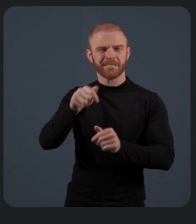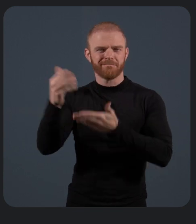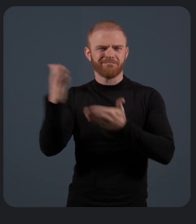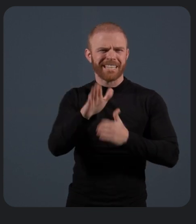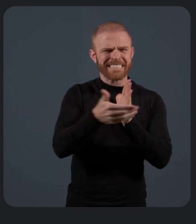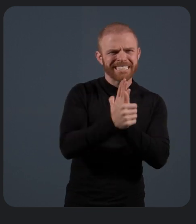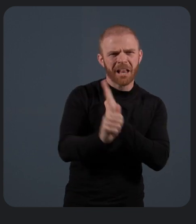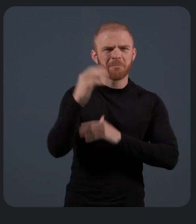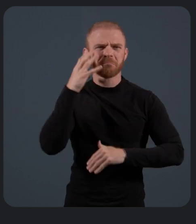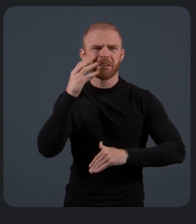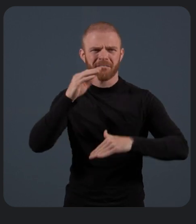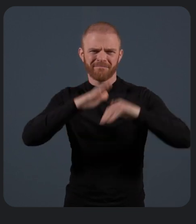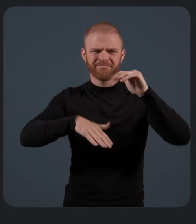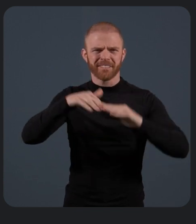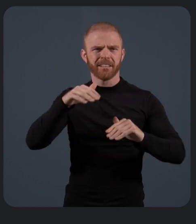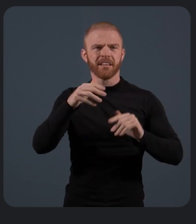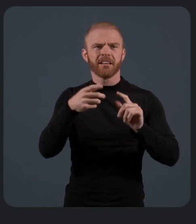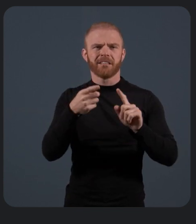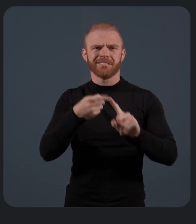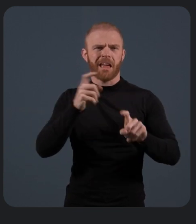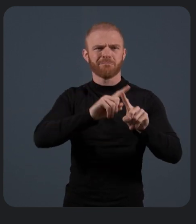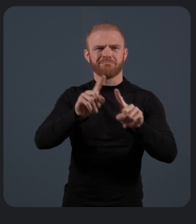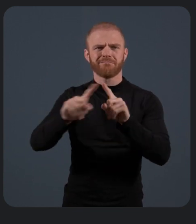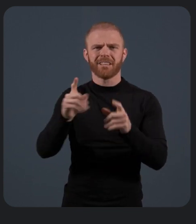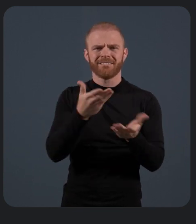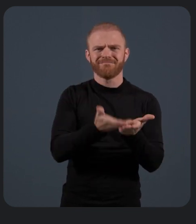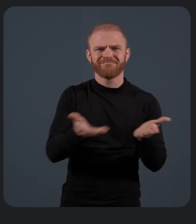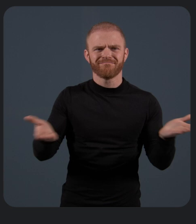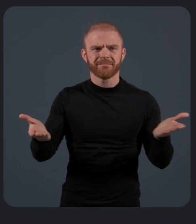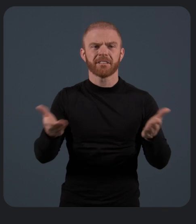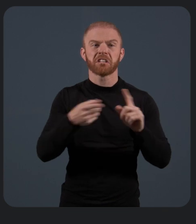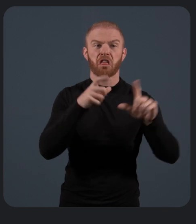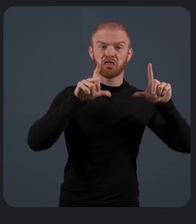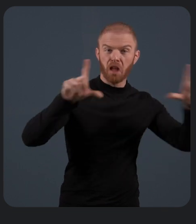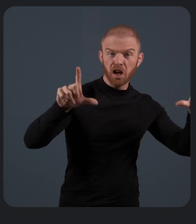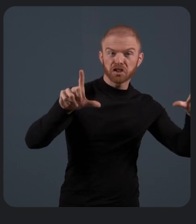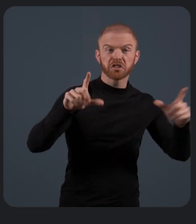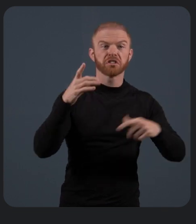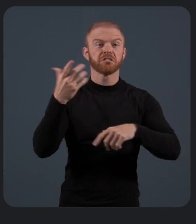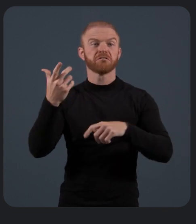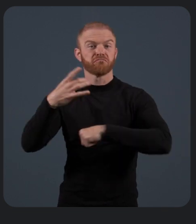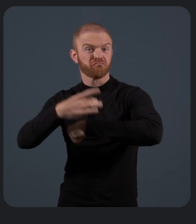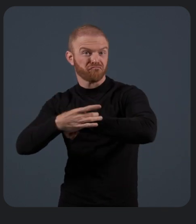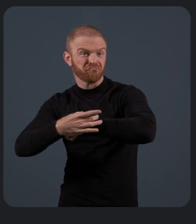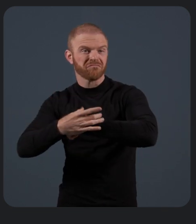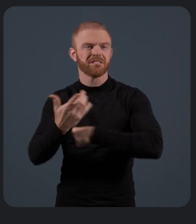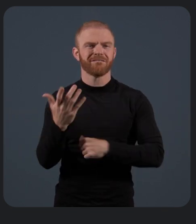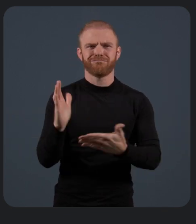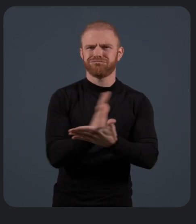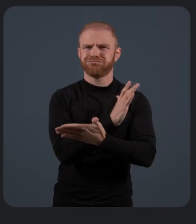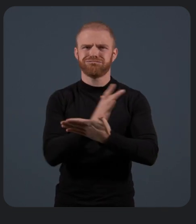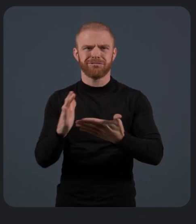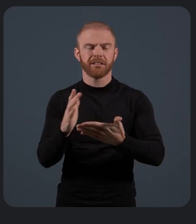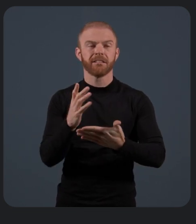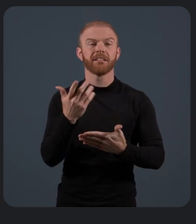to build across form factors, from the larger screens to the screen on your wrist. Since the developer preview, we've